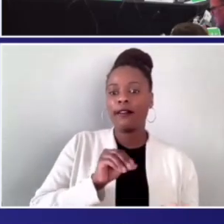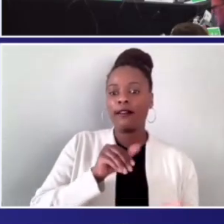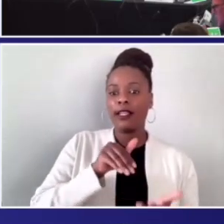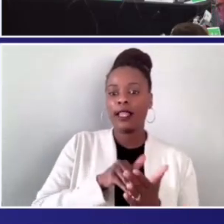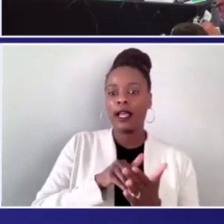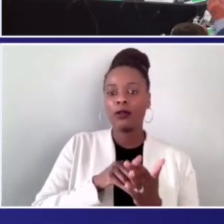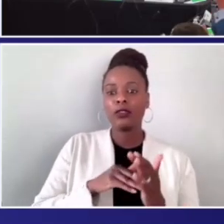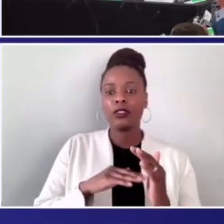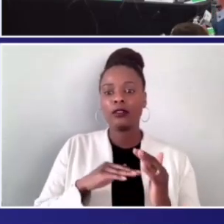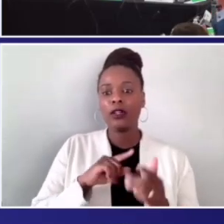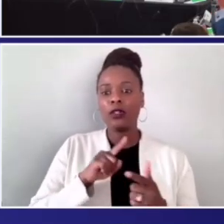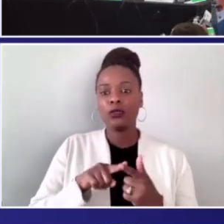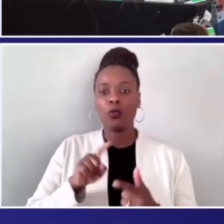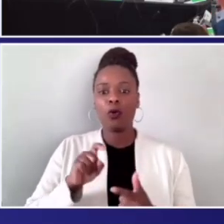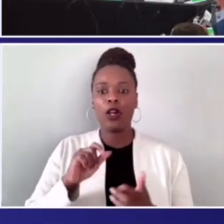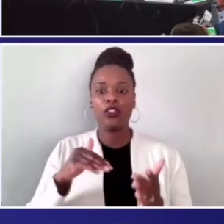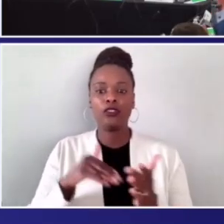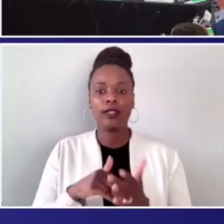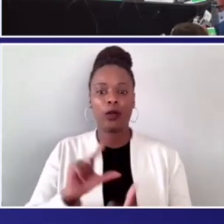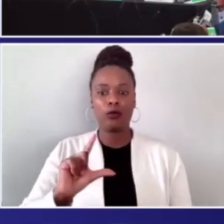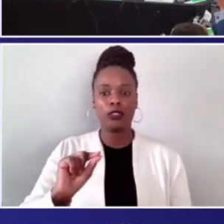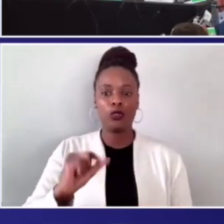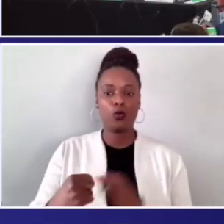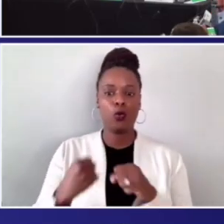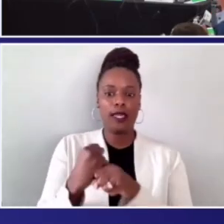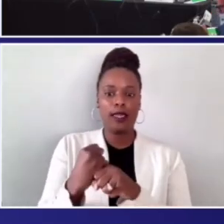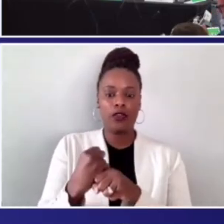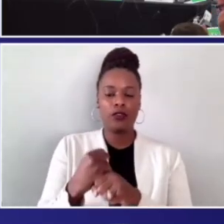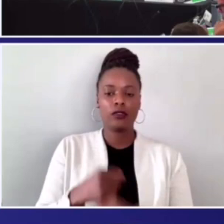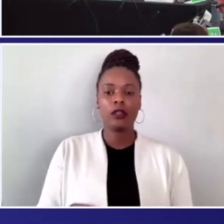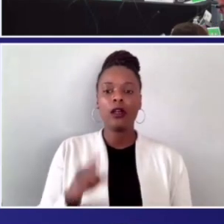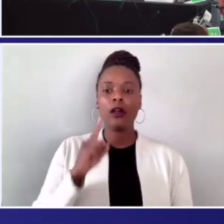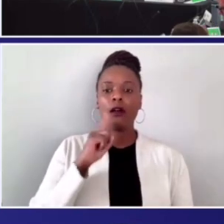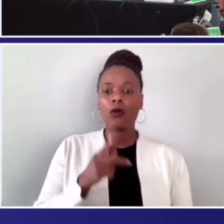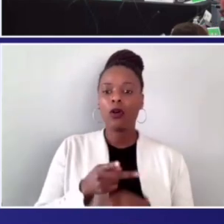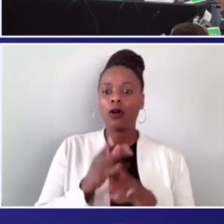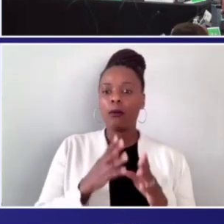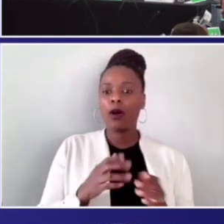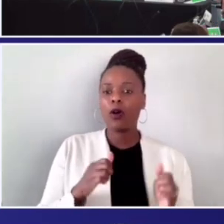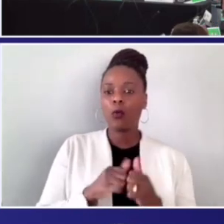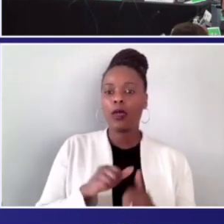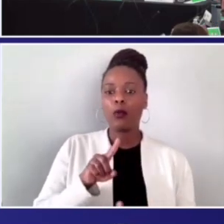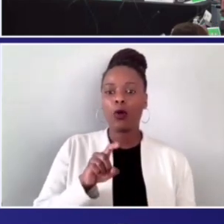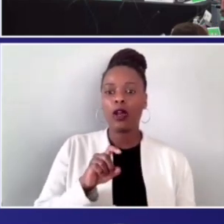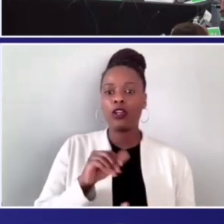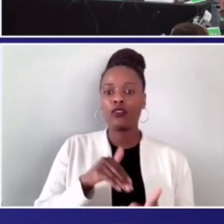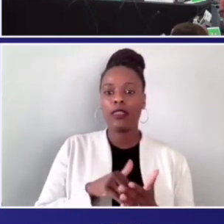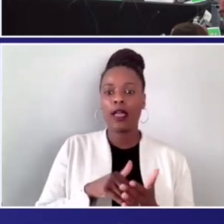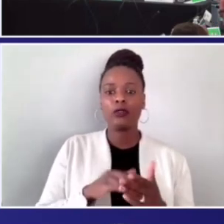And for a borrower with a total outstanding principal of $100,000 or more, a period of 25 years.